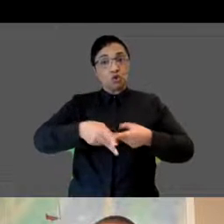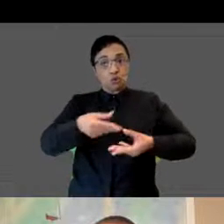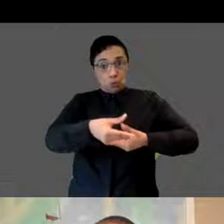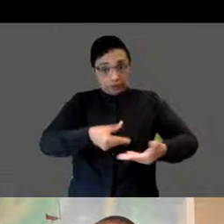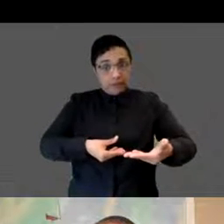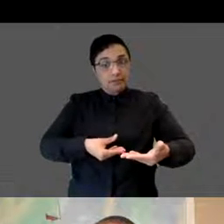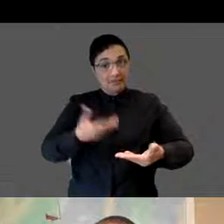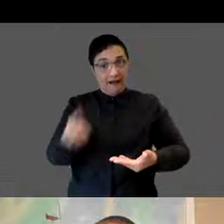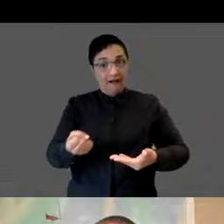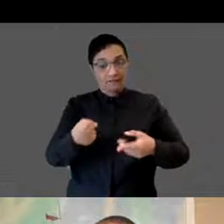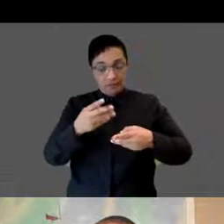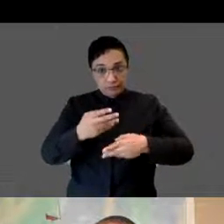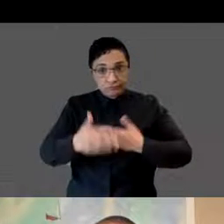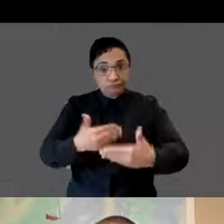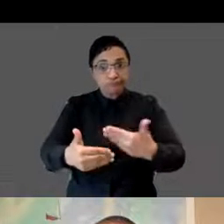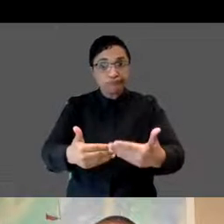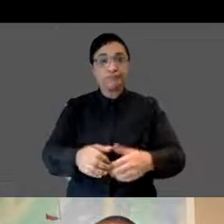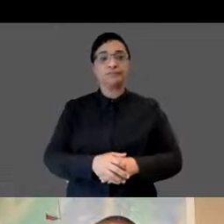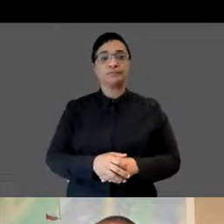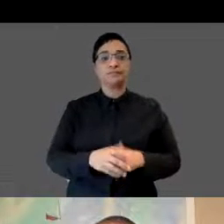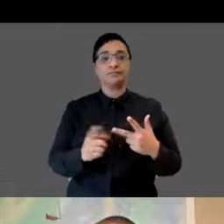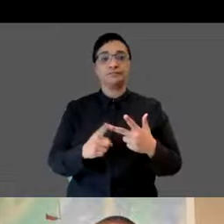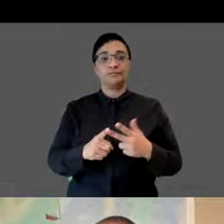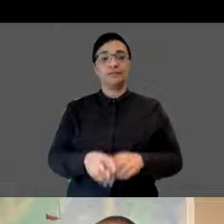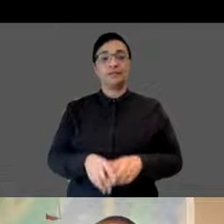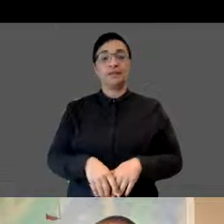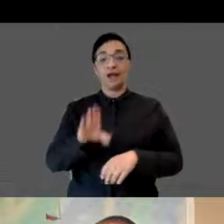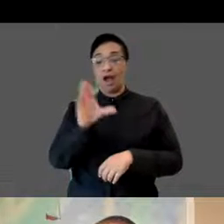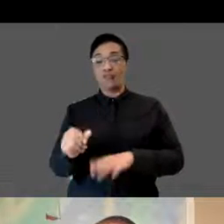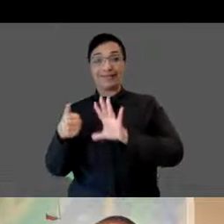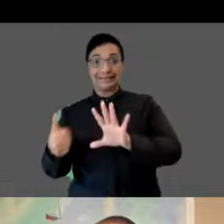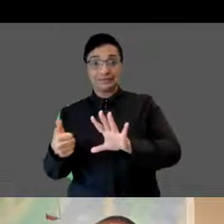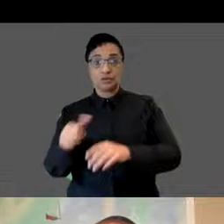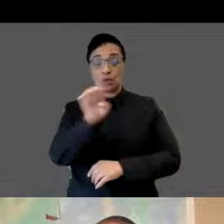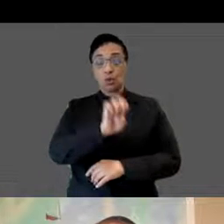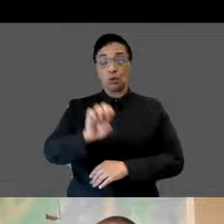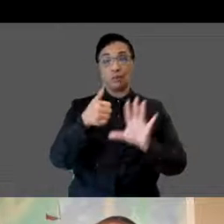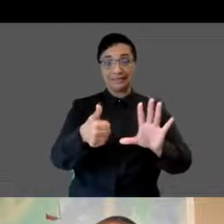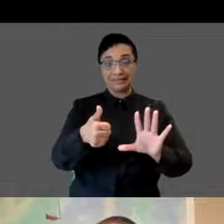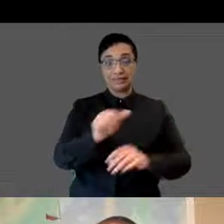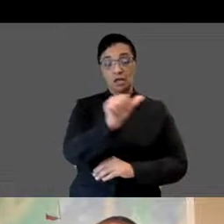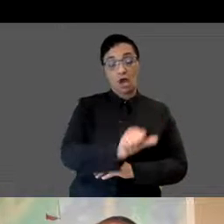We had from countries six in Africa, six in Europe, five in Asia and one in South America.